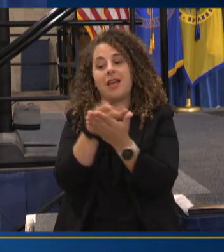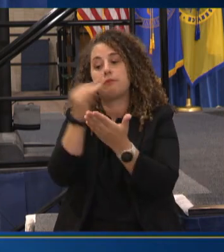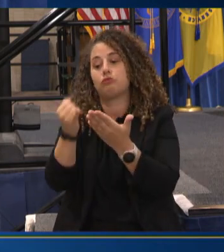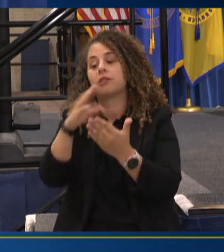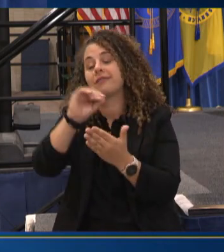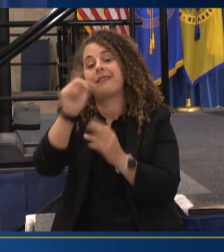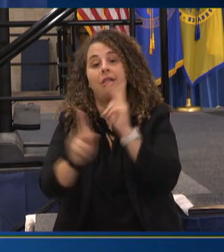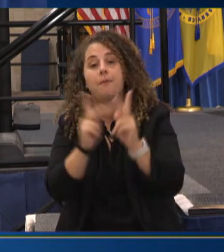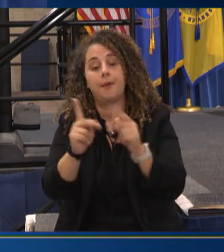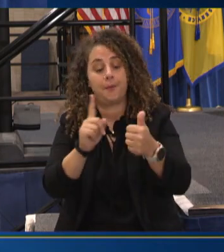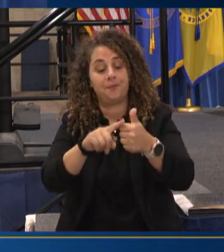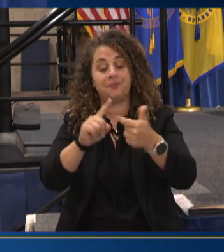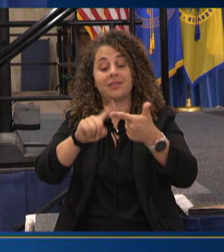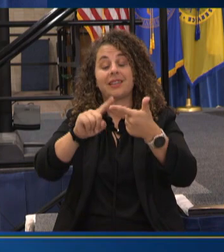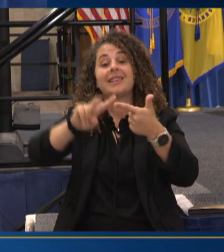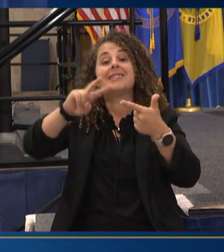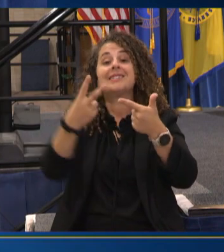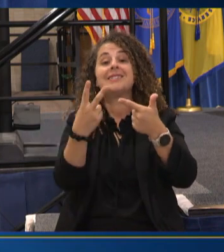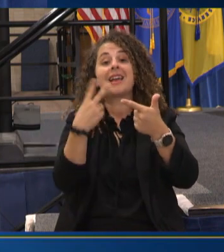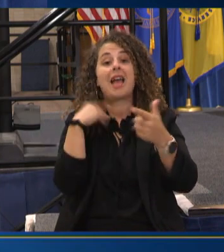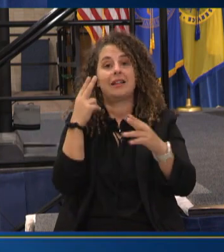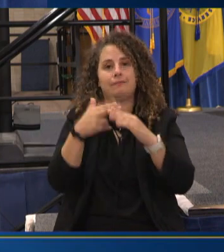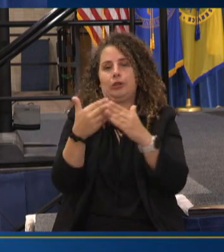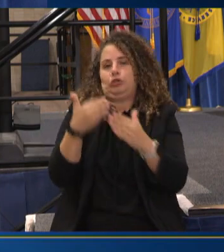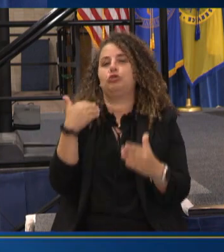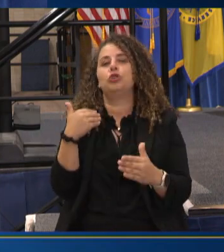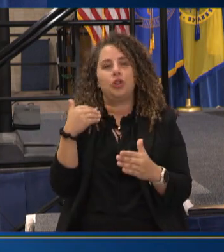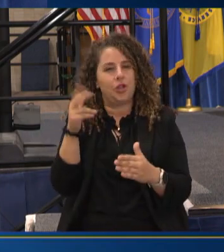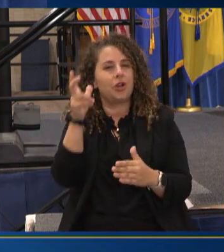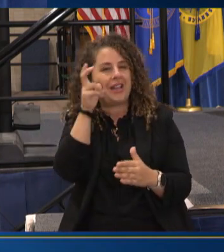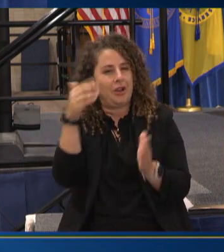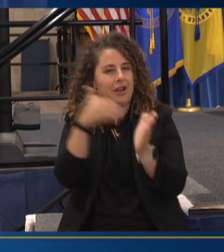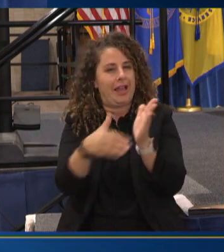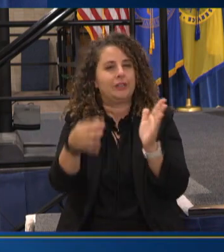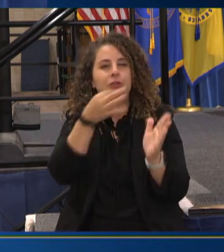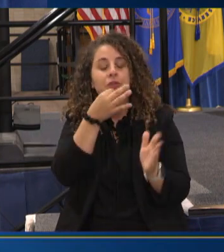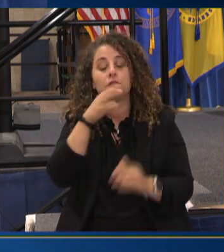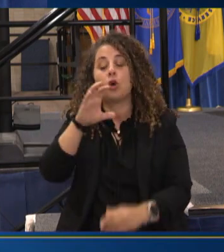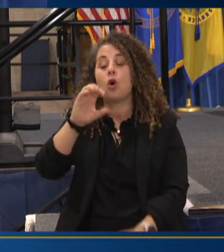Second, as has been mentioned earlier, and you'll hear more about shortly OAS and ACF